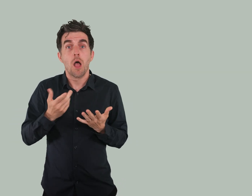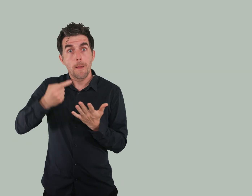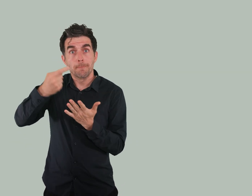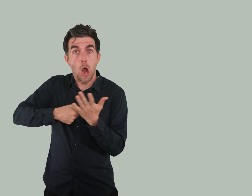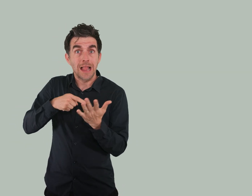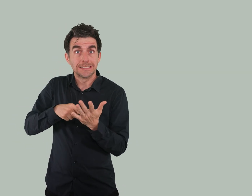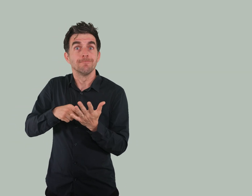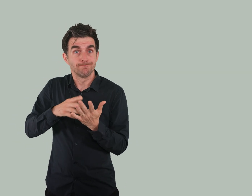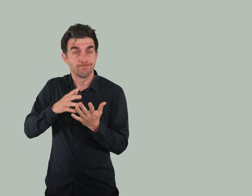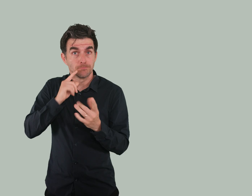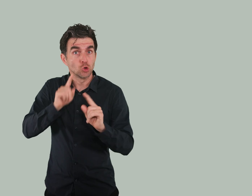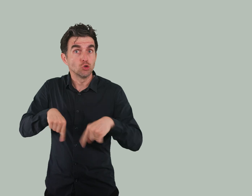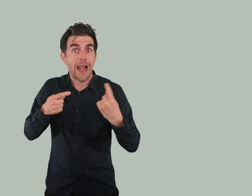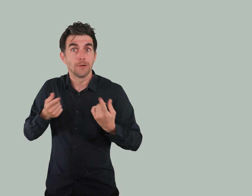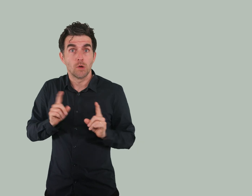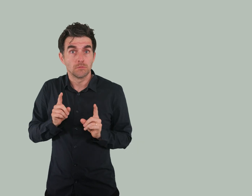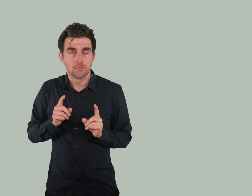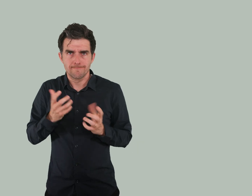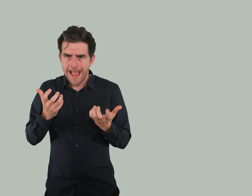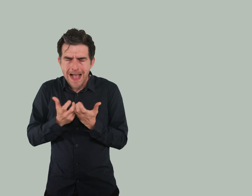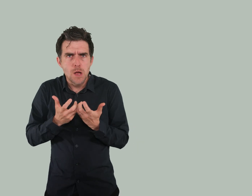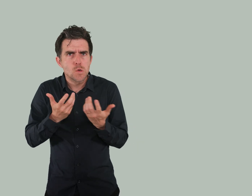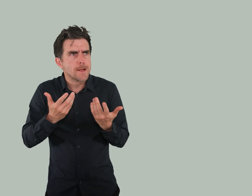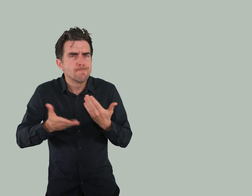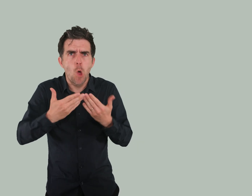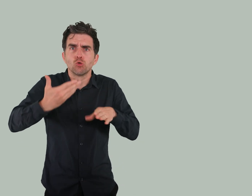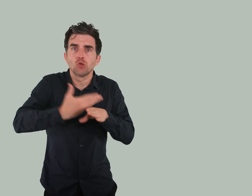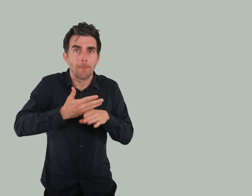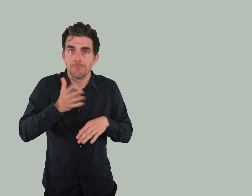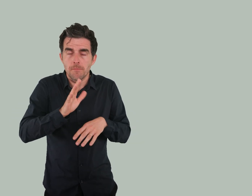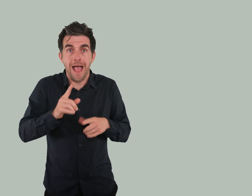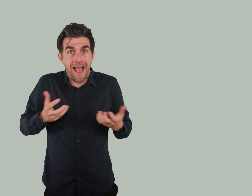The policy challenge is therefore not just how to create jobs,